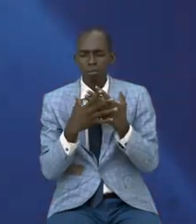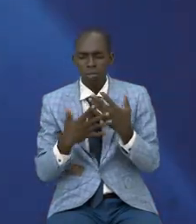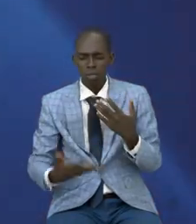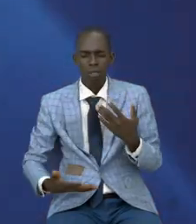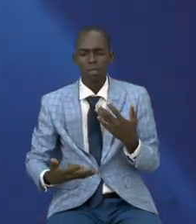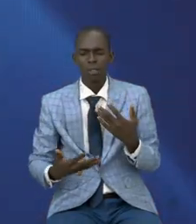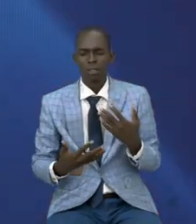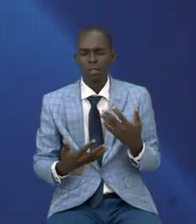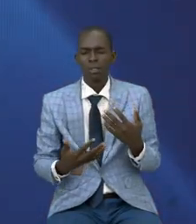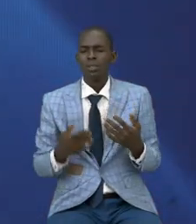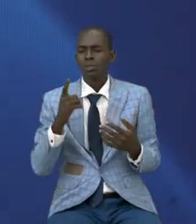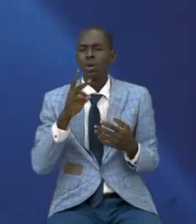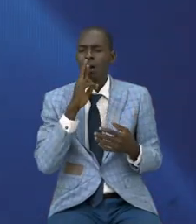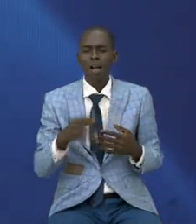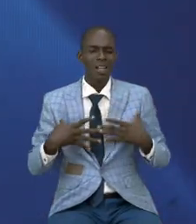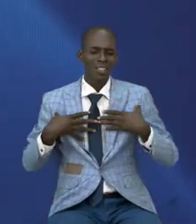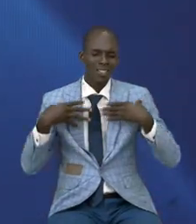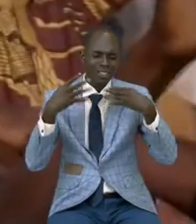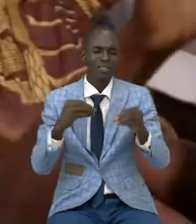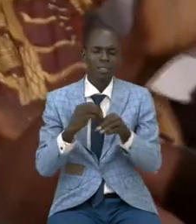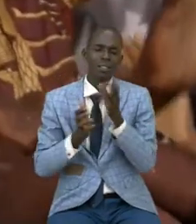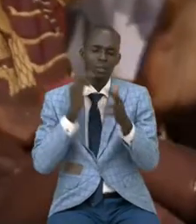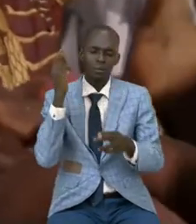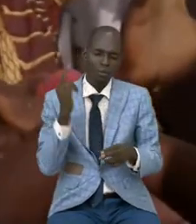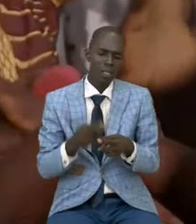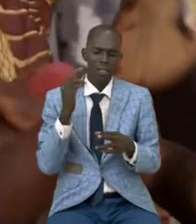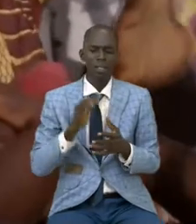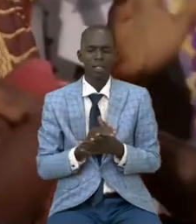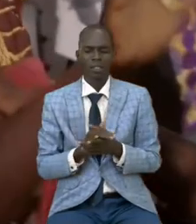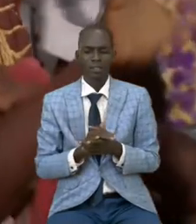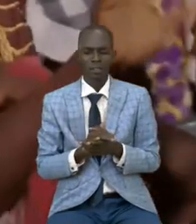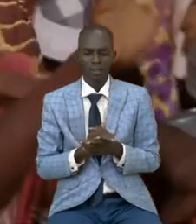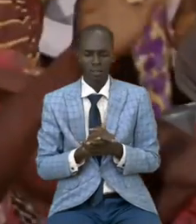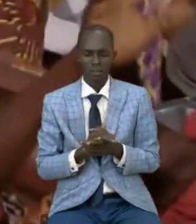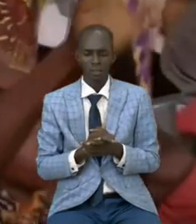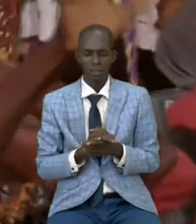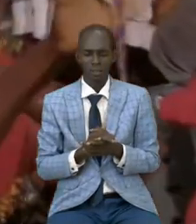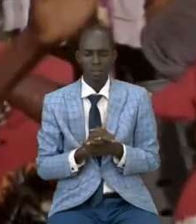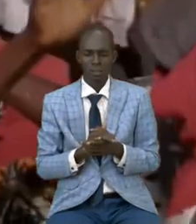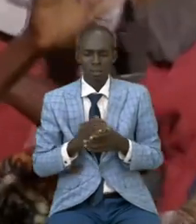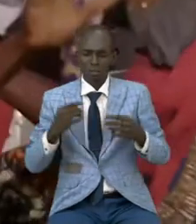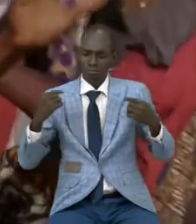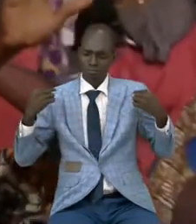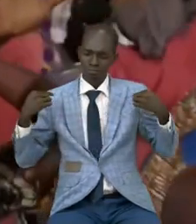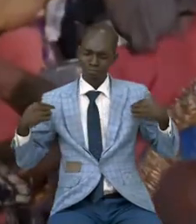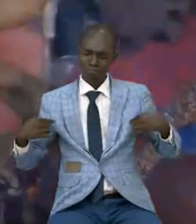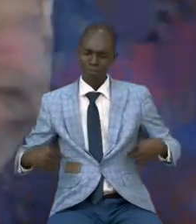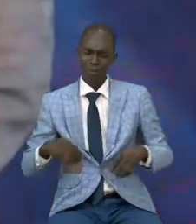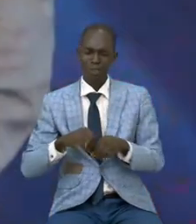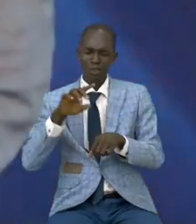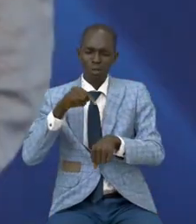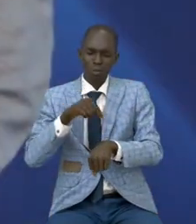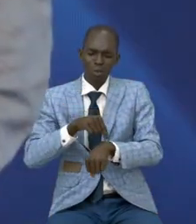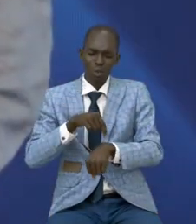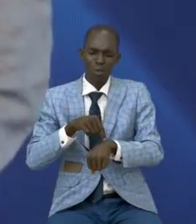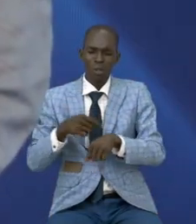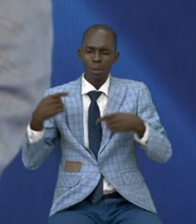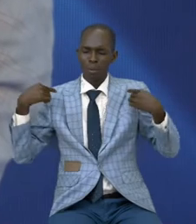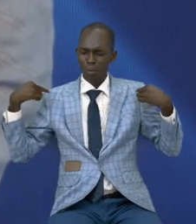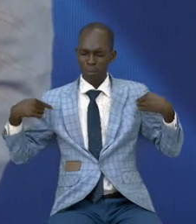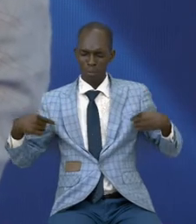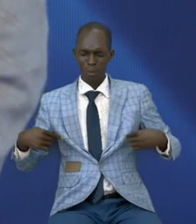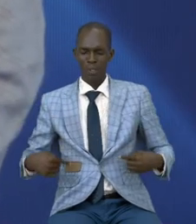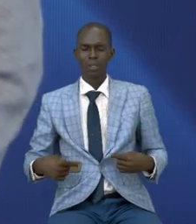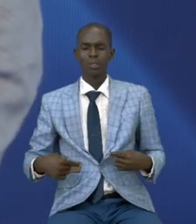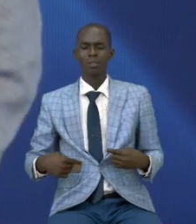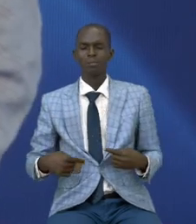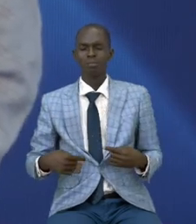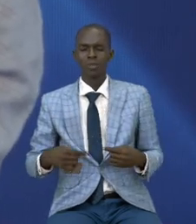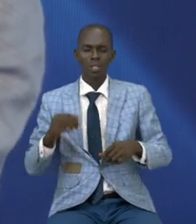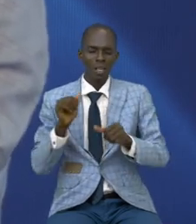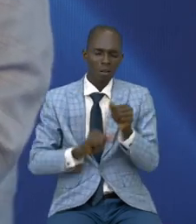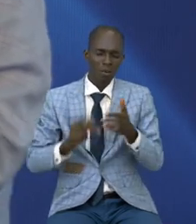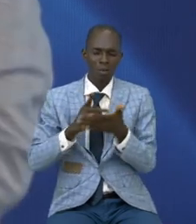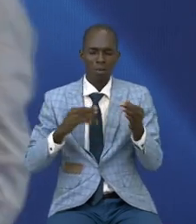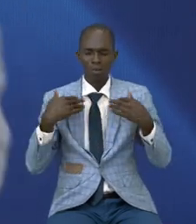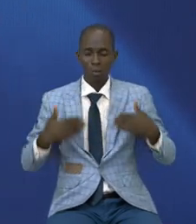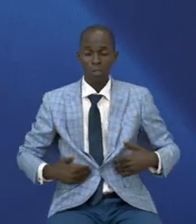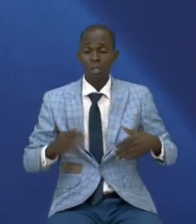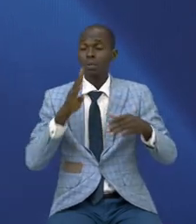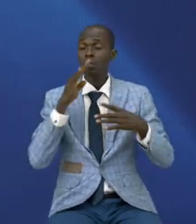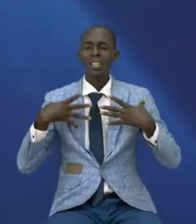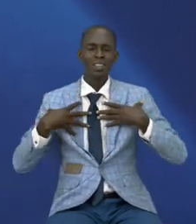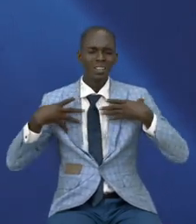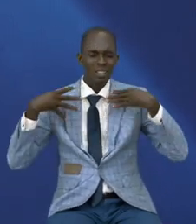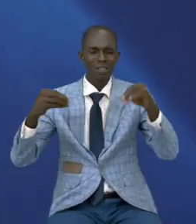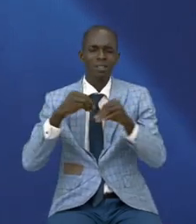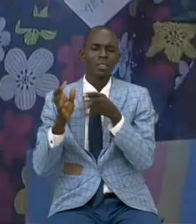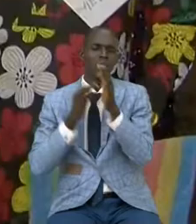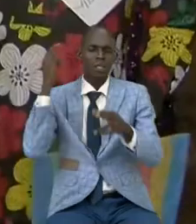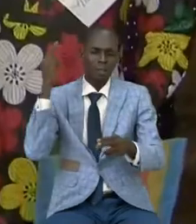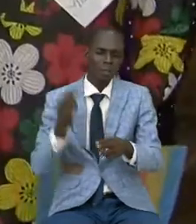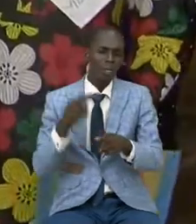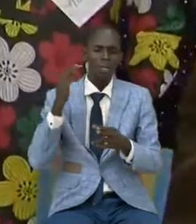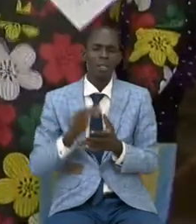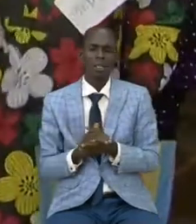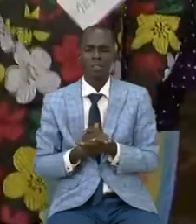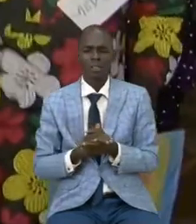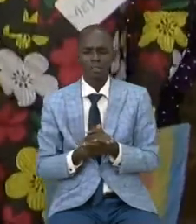are healed in jesus name pain in your bone pain in your joints atrocities be healed in jesus name